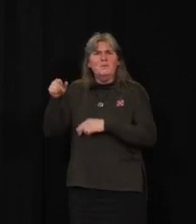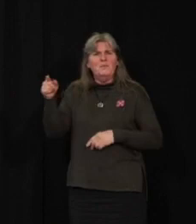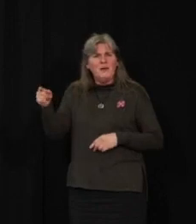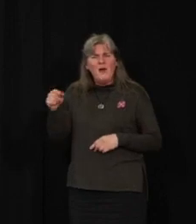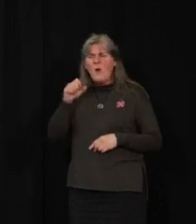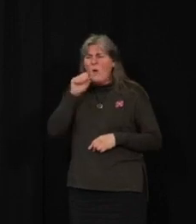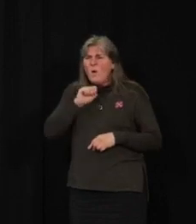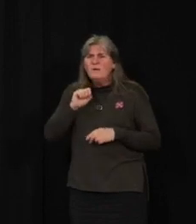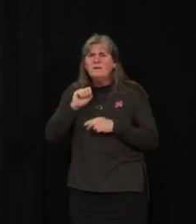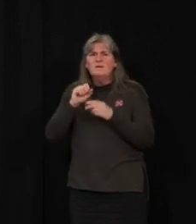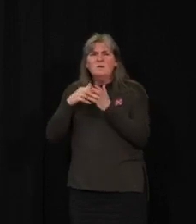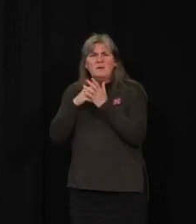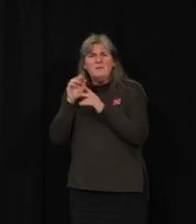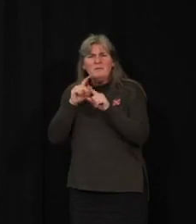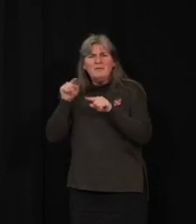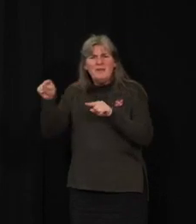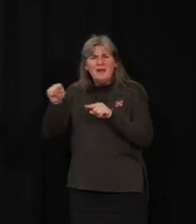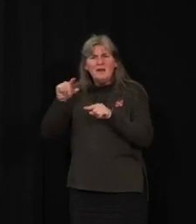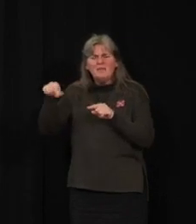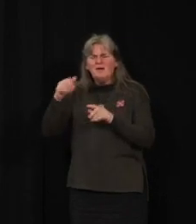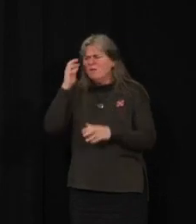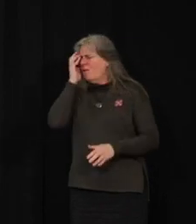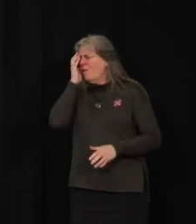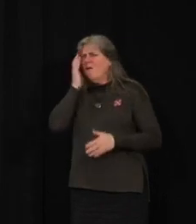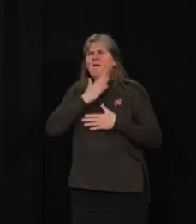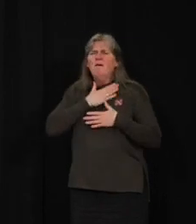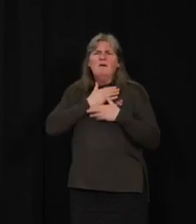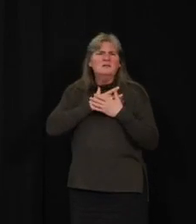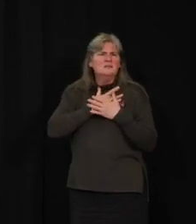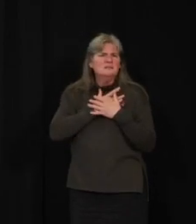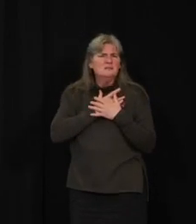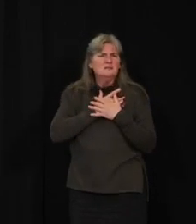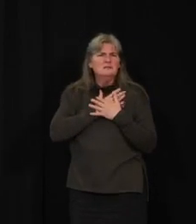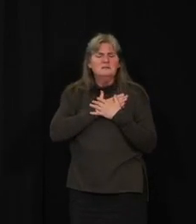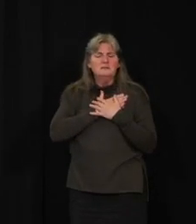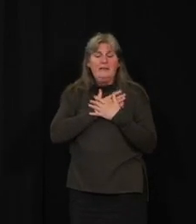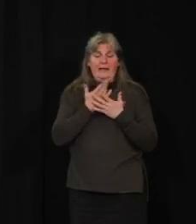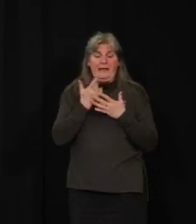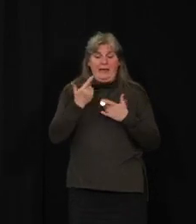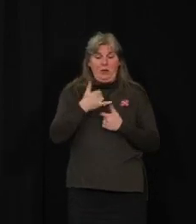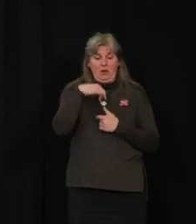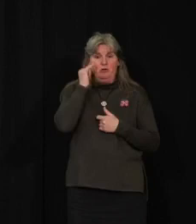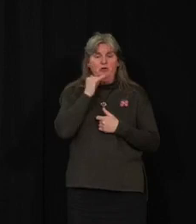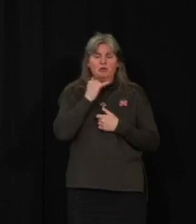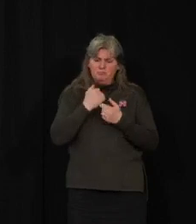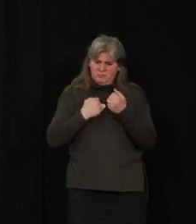I believe that with all the supports we have in place right now, we are very well situated